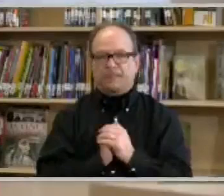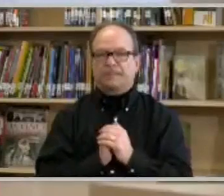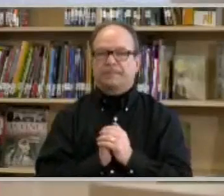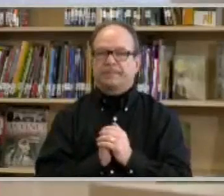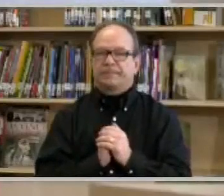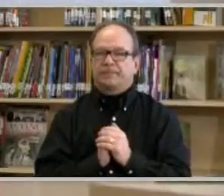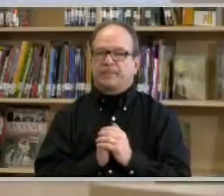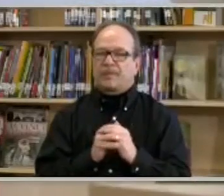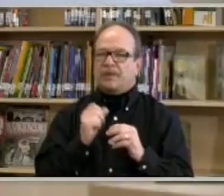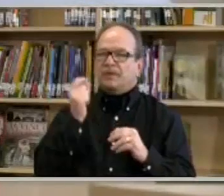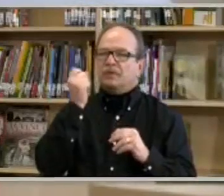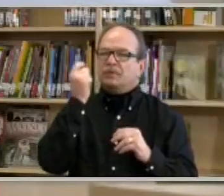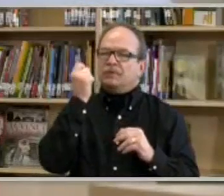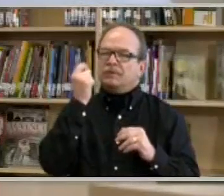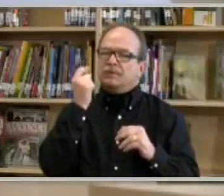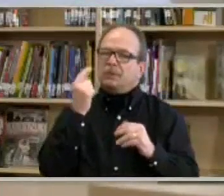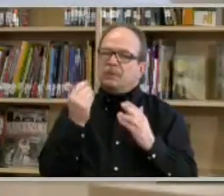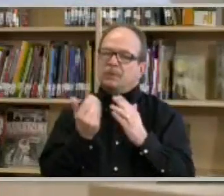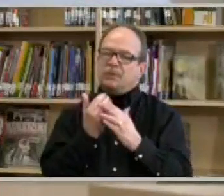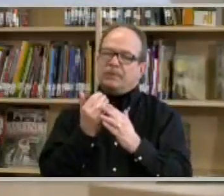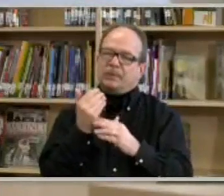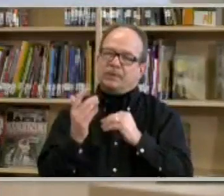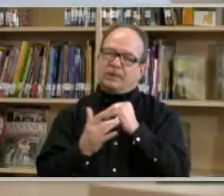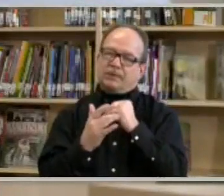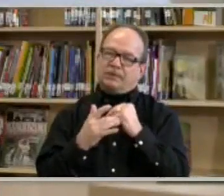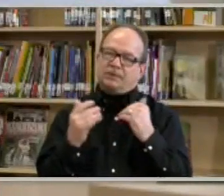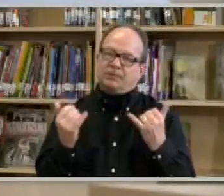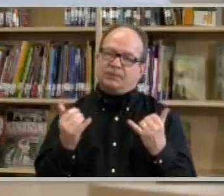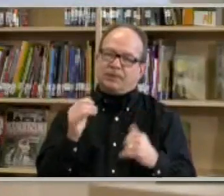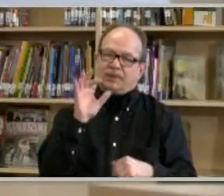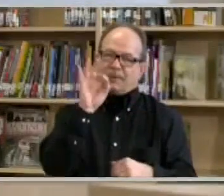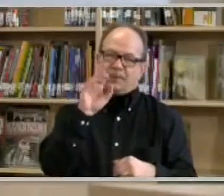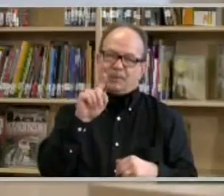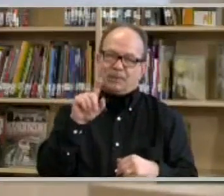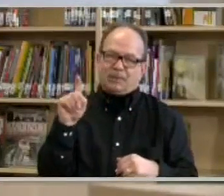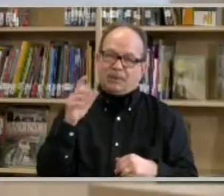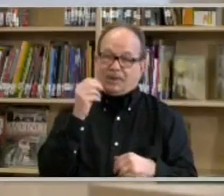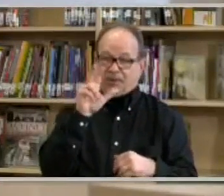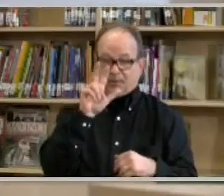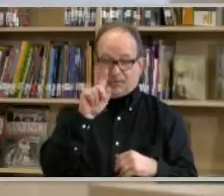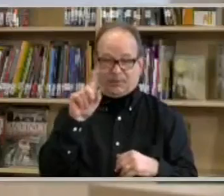INCREDIBLE -- BROUGHT AN INCREDIBLE LEVEL OF PROFESSIONALISM, EMPATHY, UNDERSTANDING OF THE TECHNOLOGY